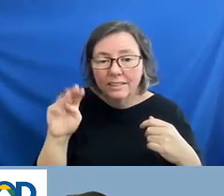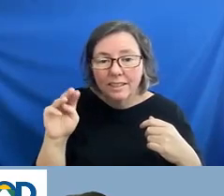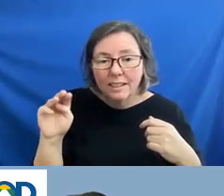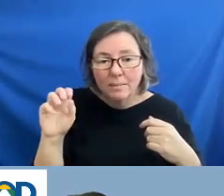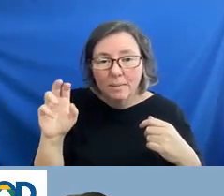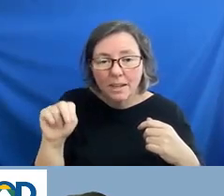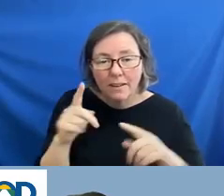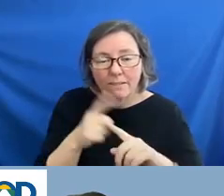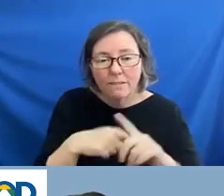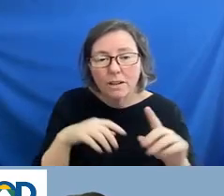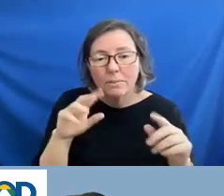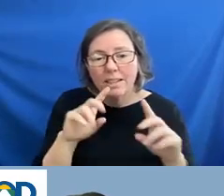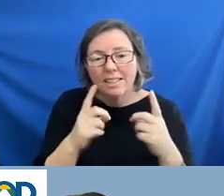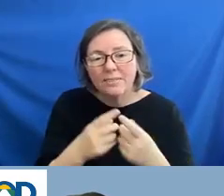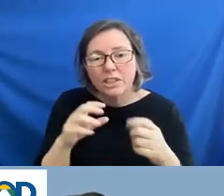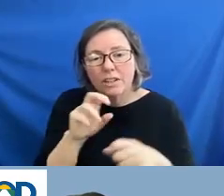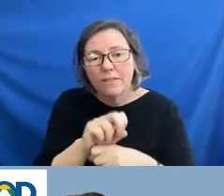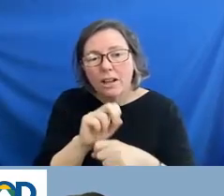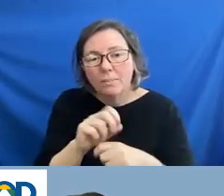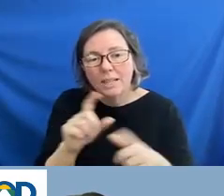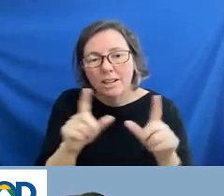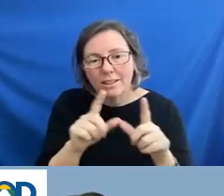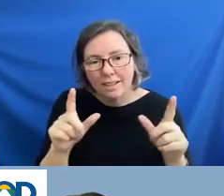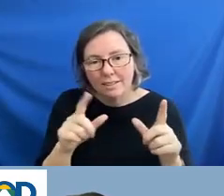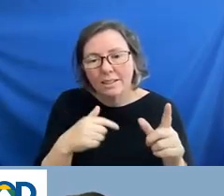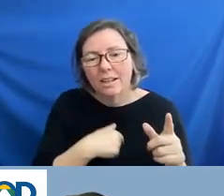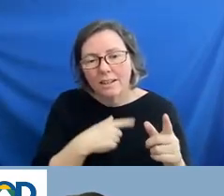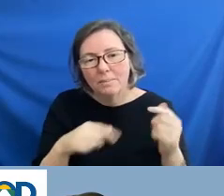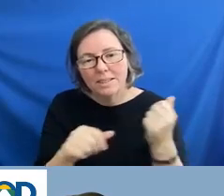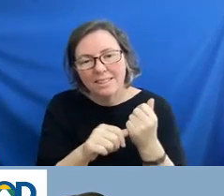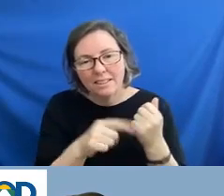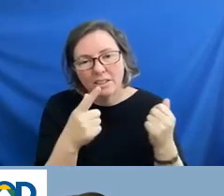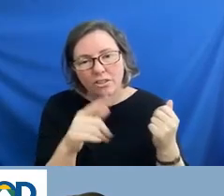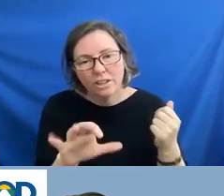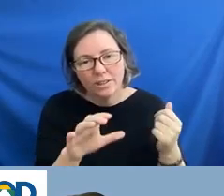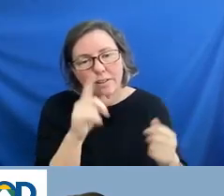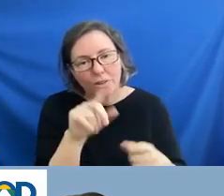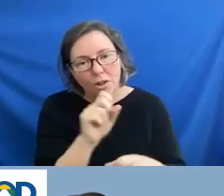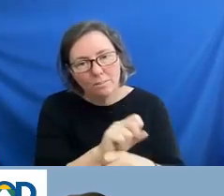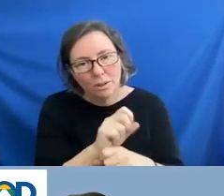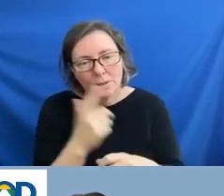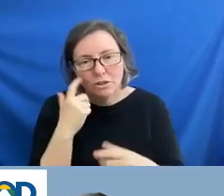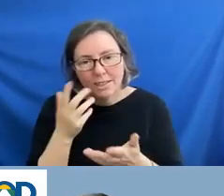sure general counsel of labor and employment. I was recently handling the ADA requests with Laura,